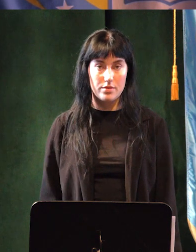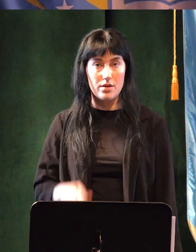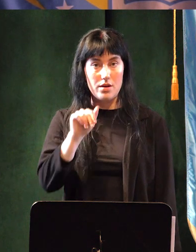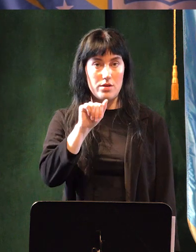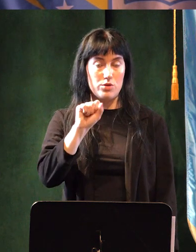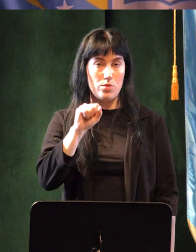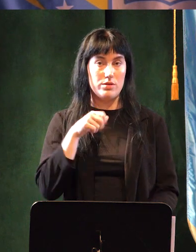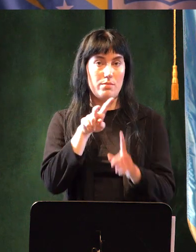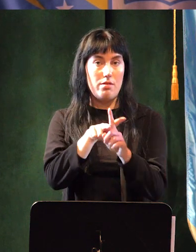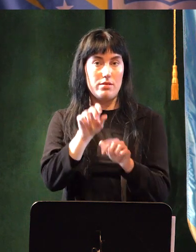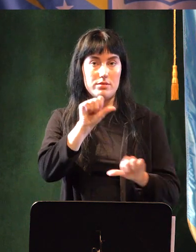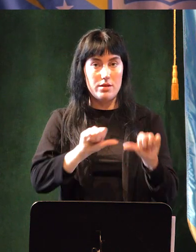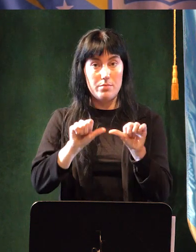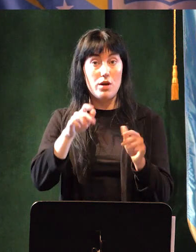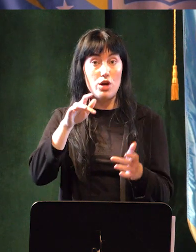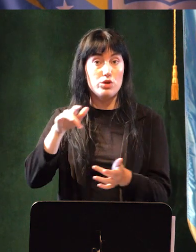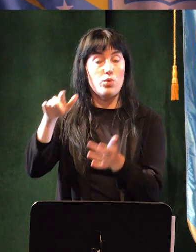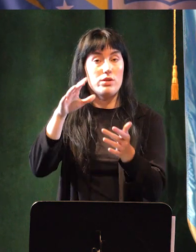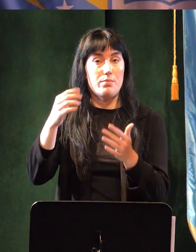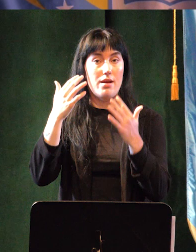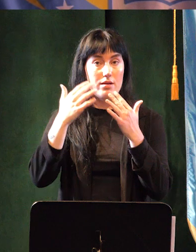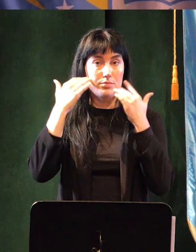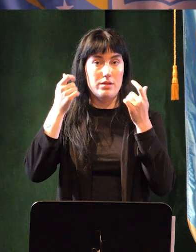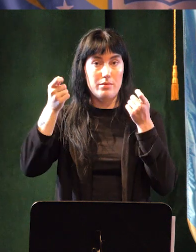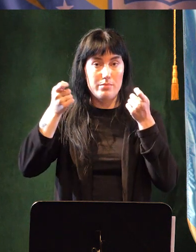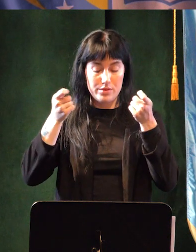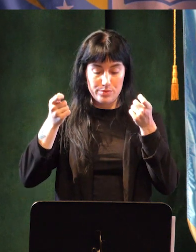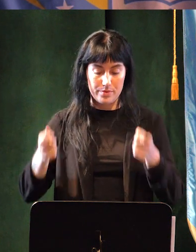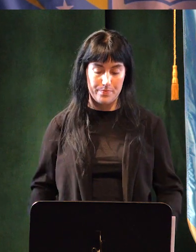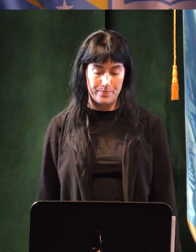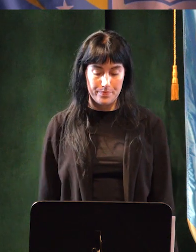applied science tourism and hospitality management